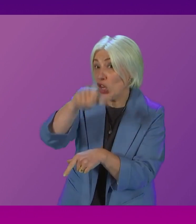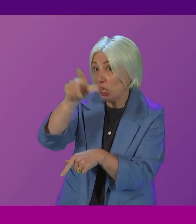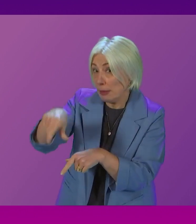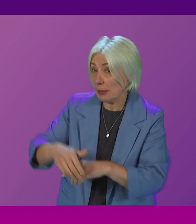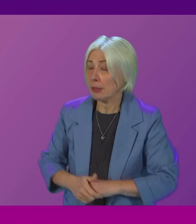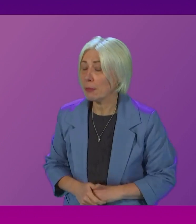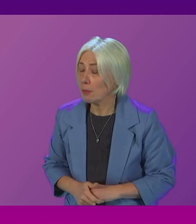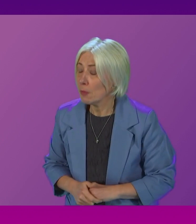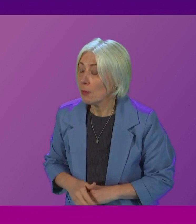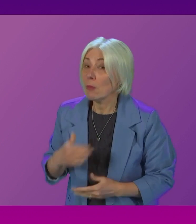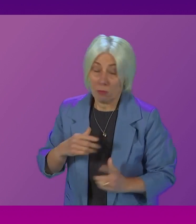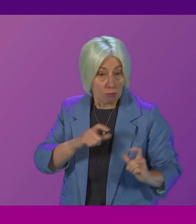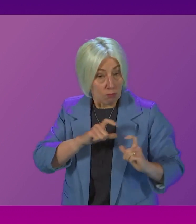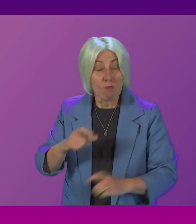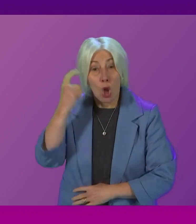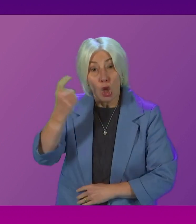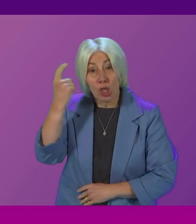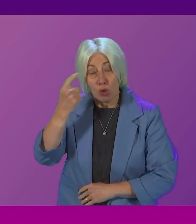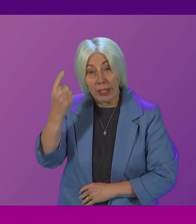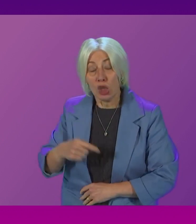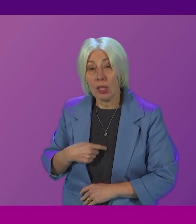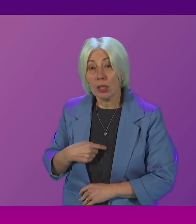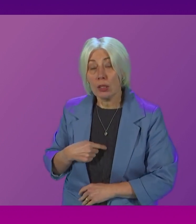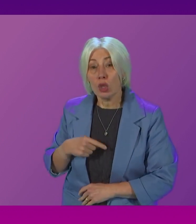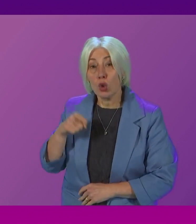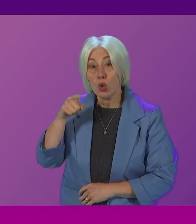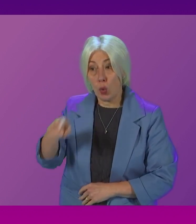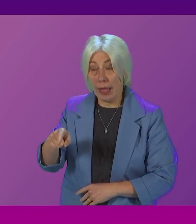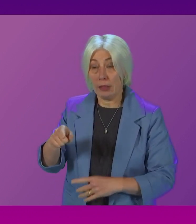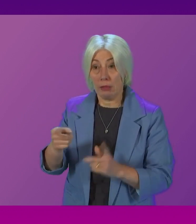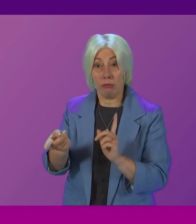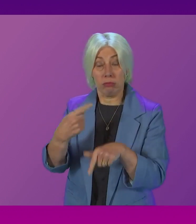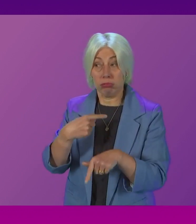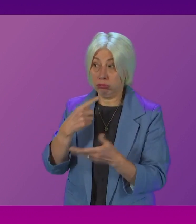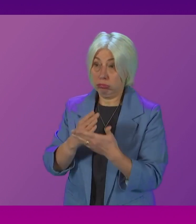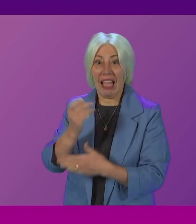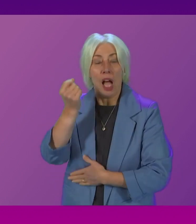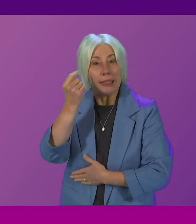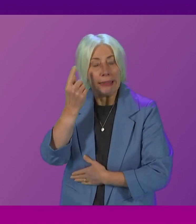We will continue to give consideration to that call. I absolutely understand the views